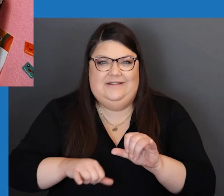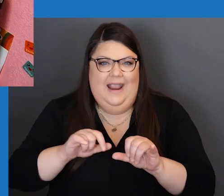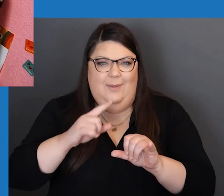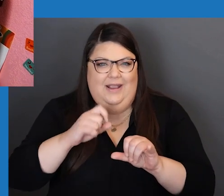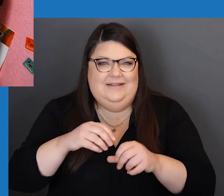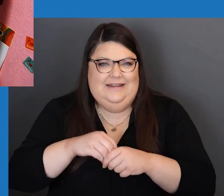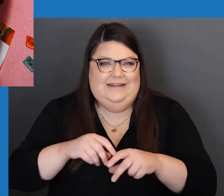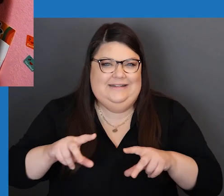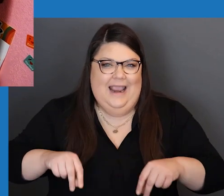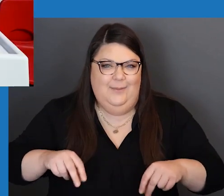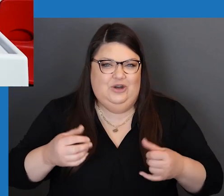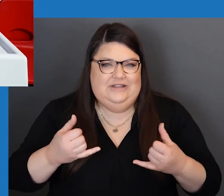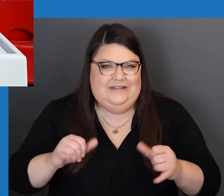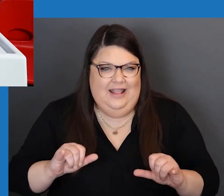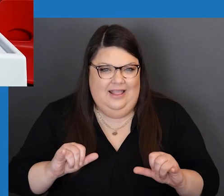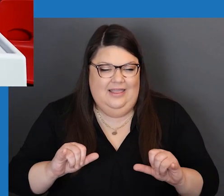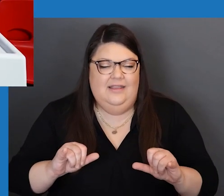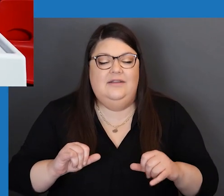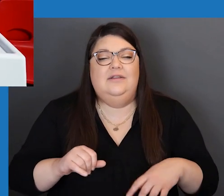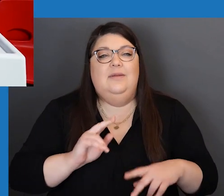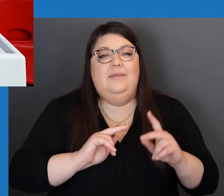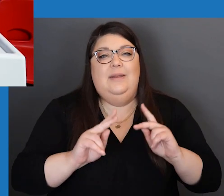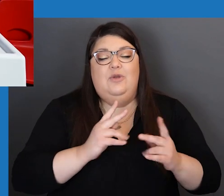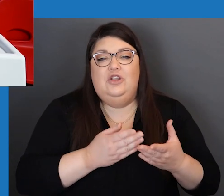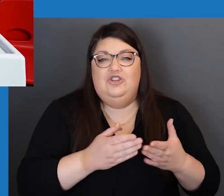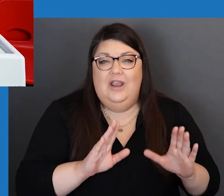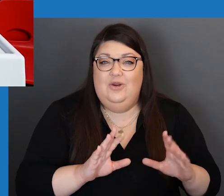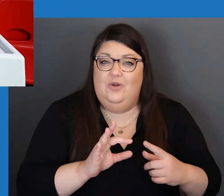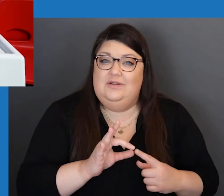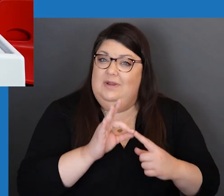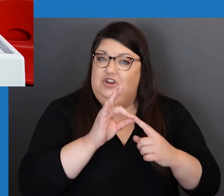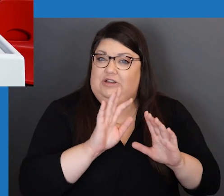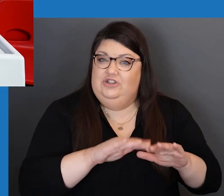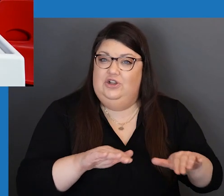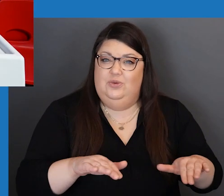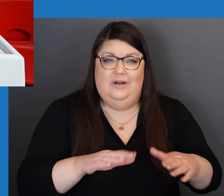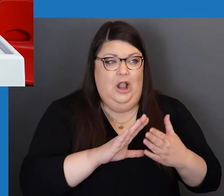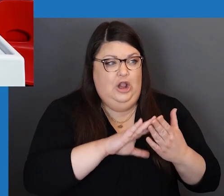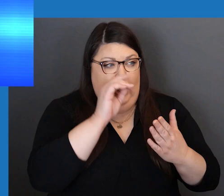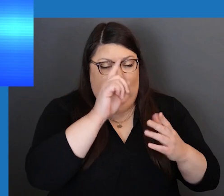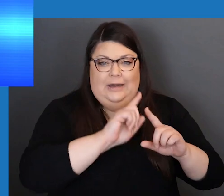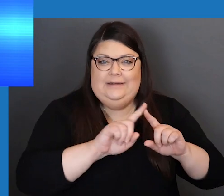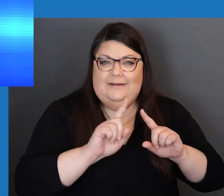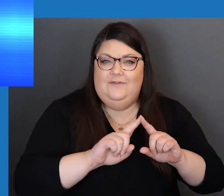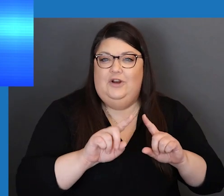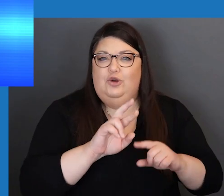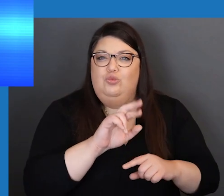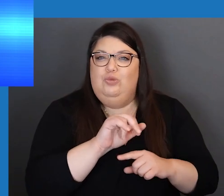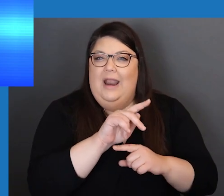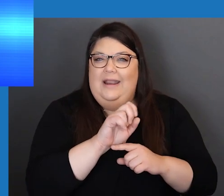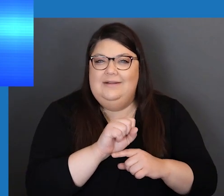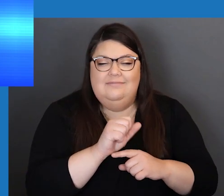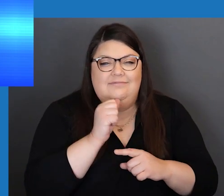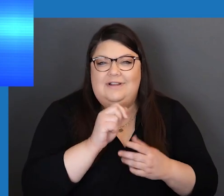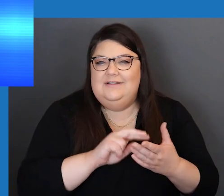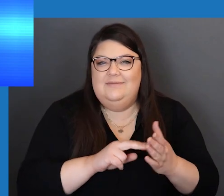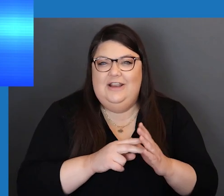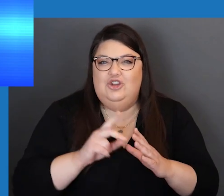People in general, especially children, we all learn at different rates. It doesn't mean that you should be penalized